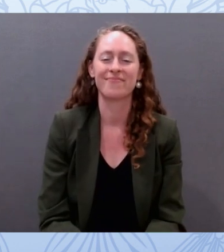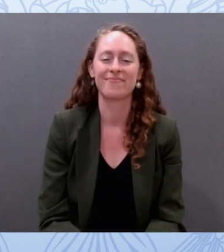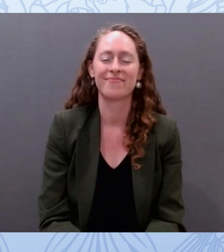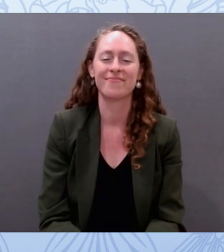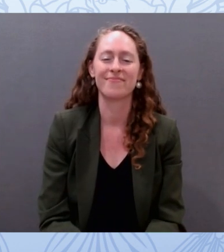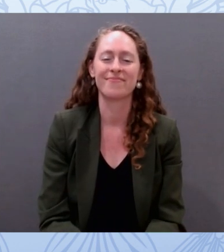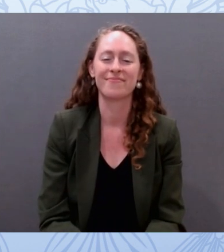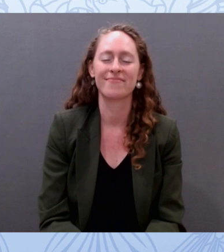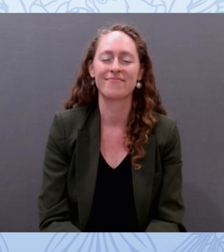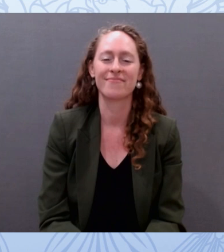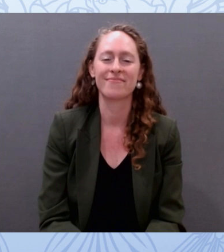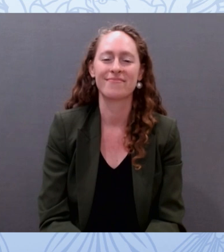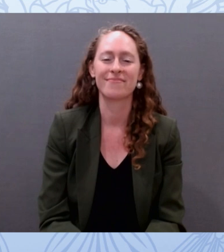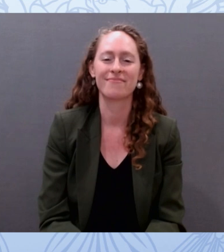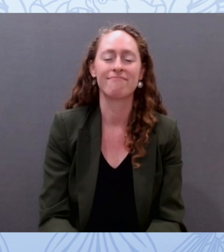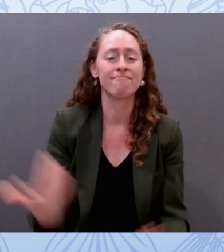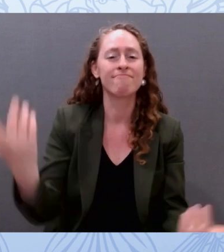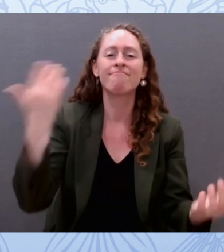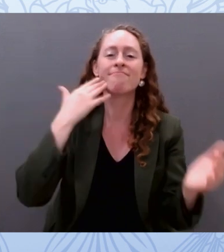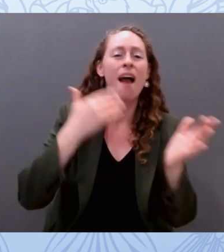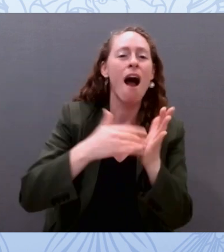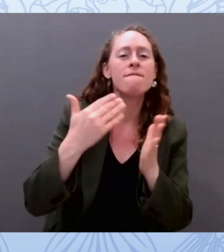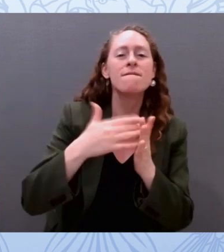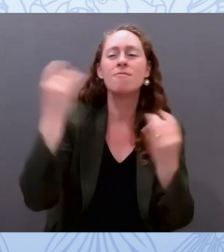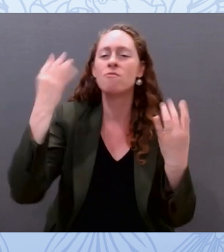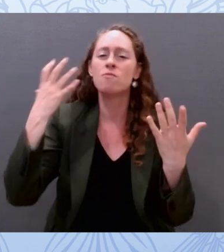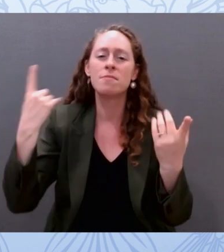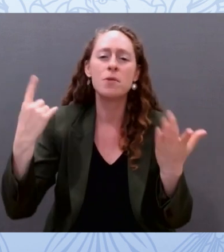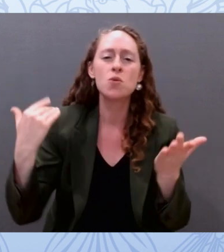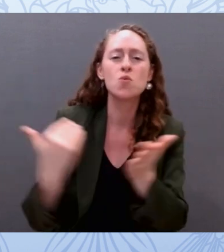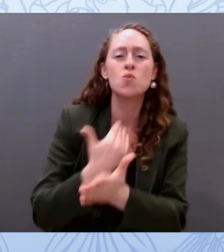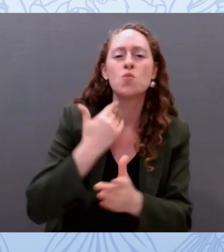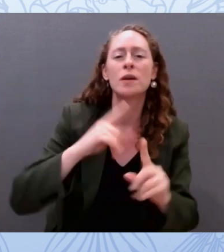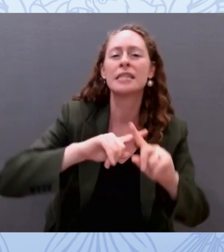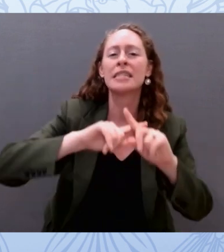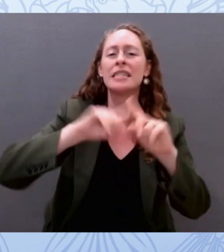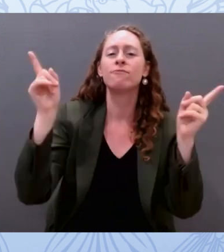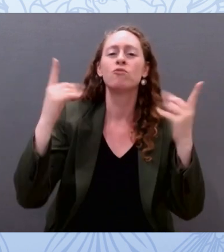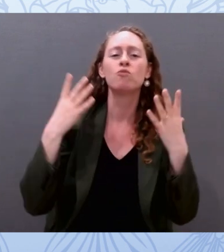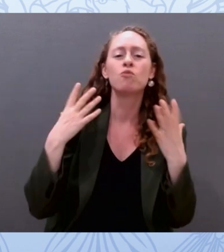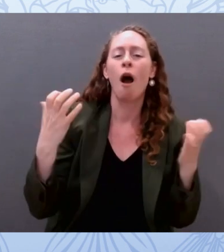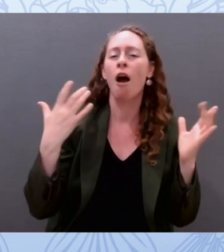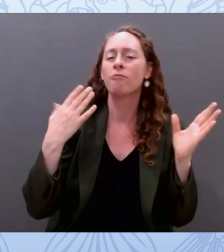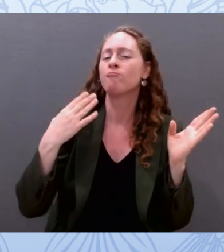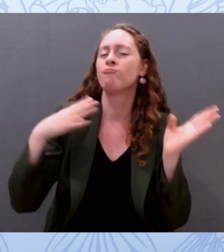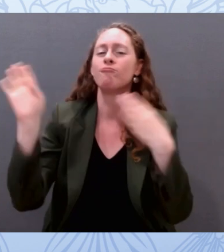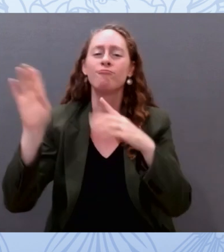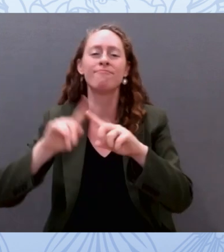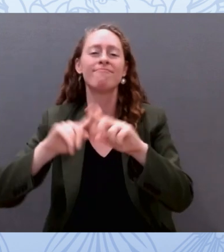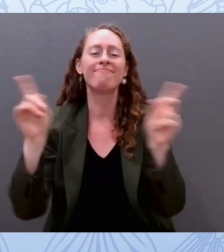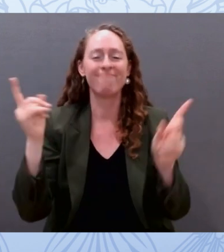when we just have to push through the pain like your valedictorian speaker.